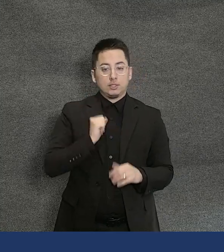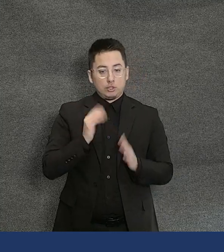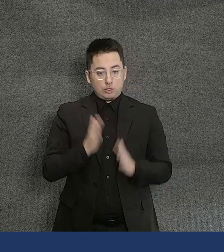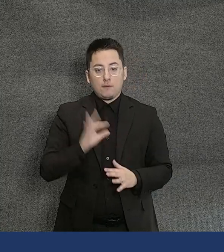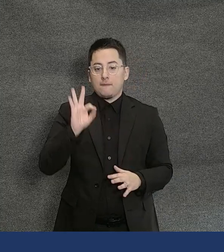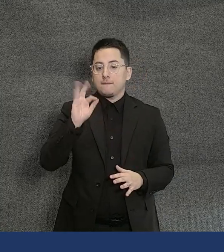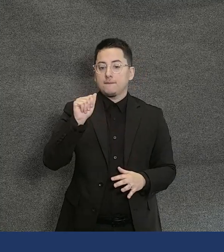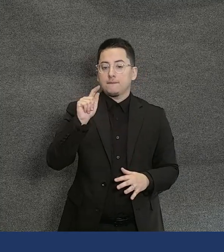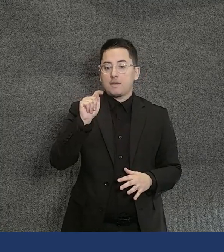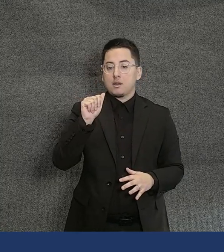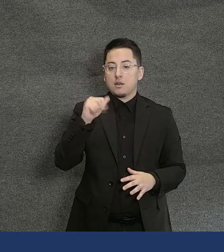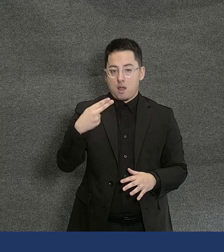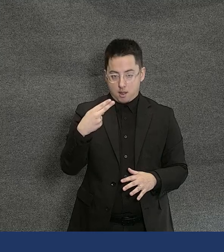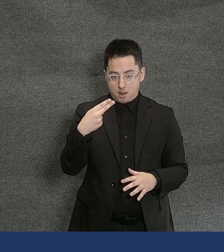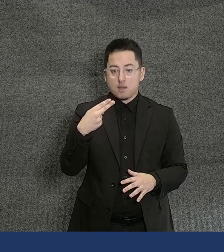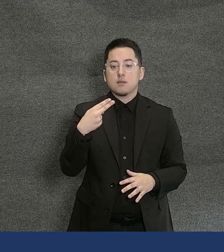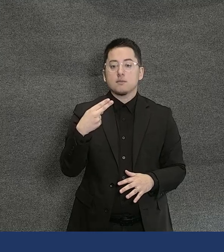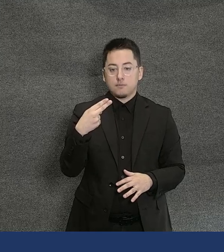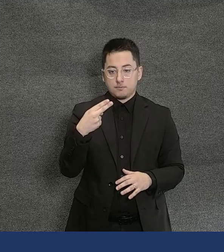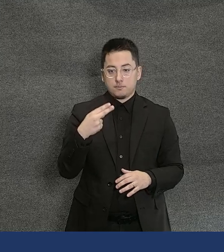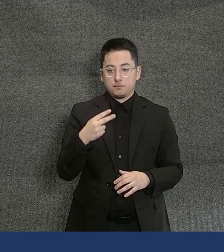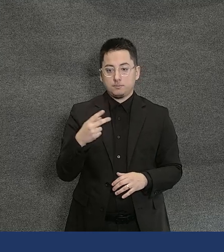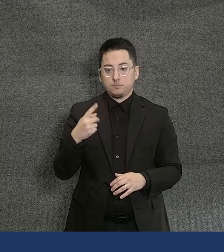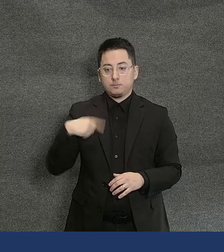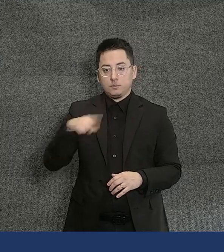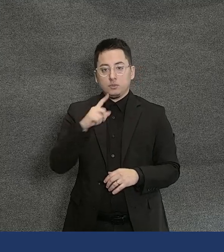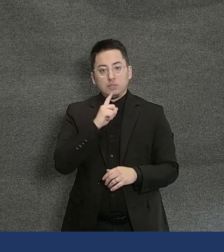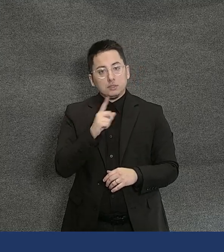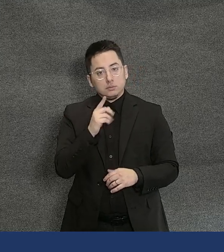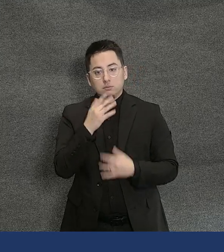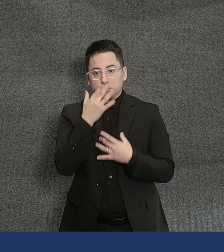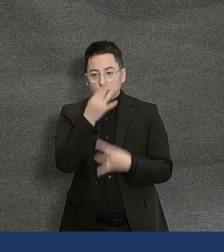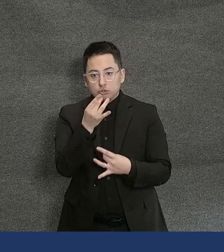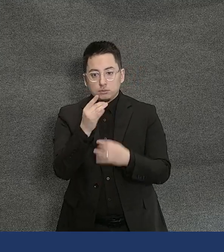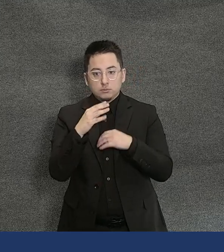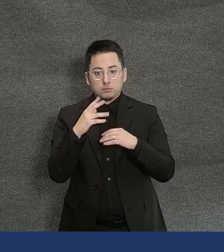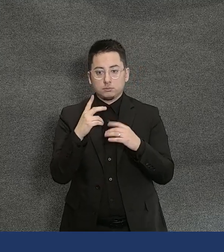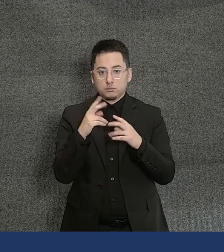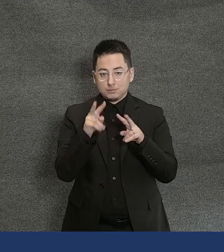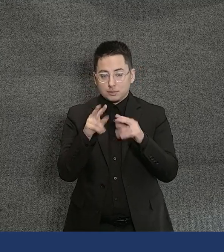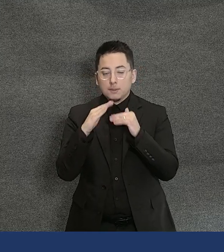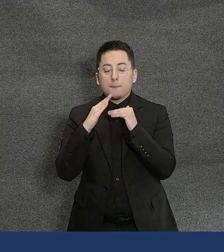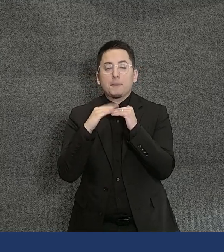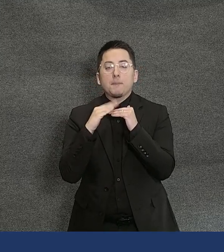are interested in, at a minimum, making sure that we pass some provisions that